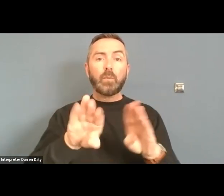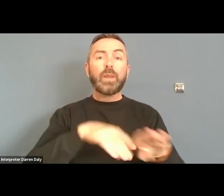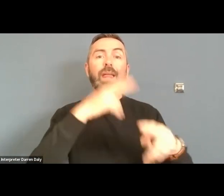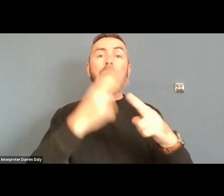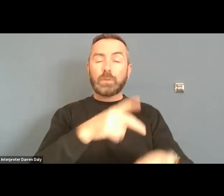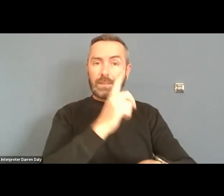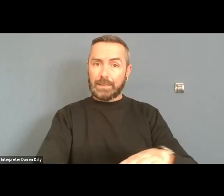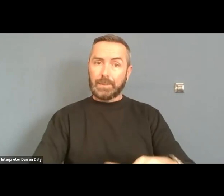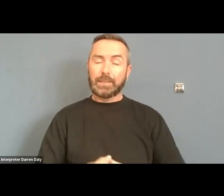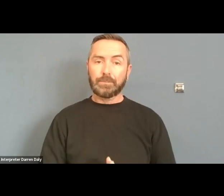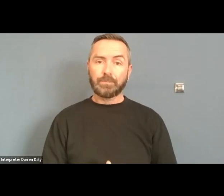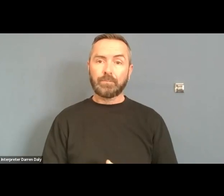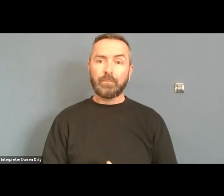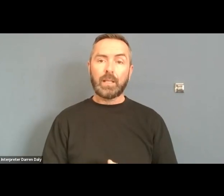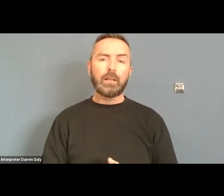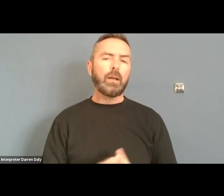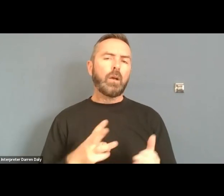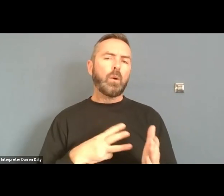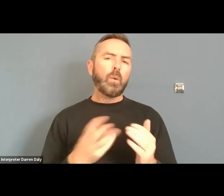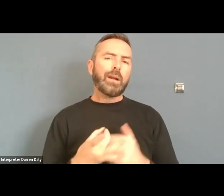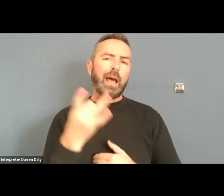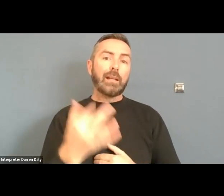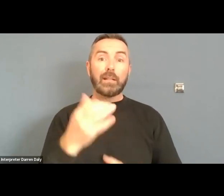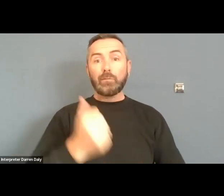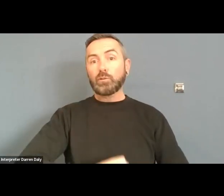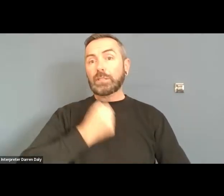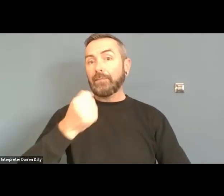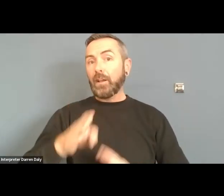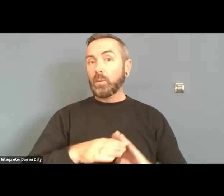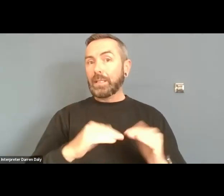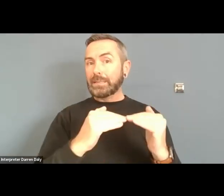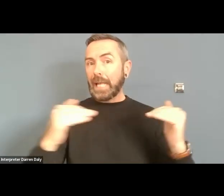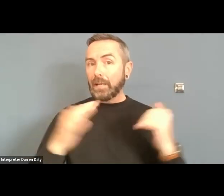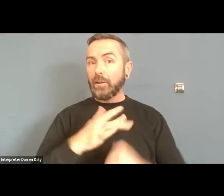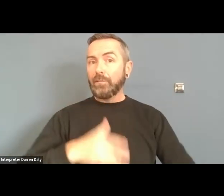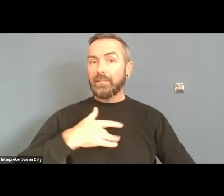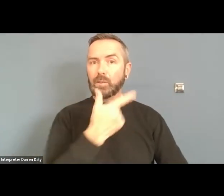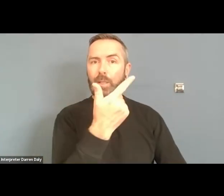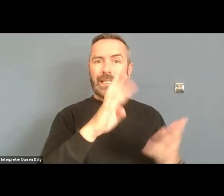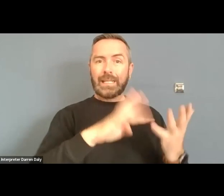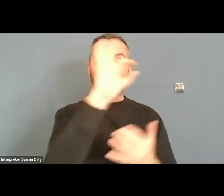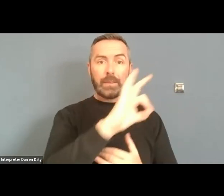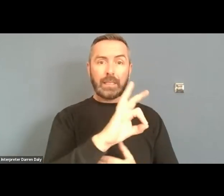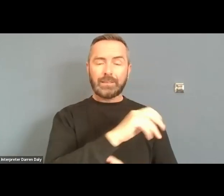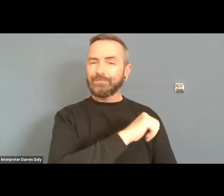When asked if they were satisfied with their standard of living, 29% of those with a disability disagreed.